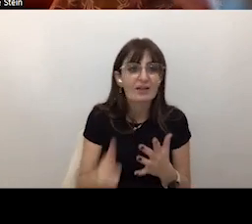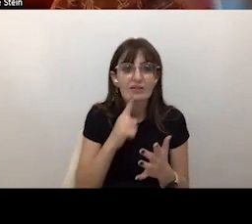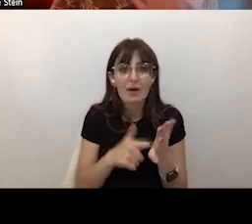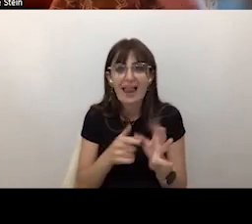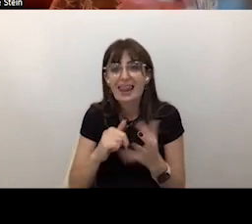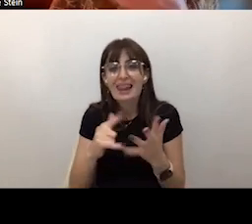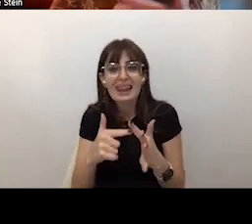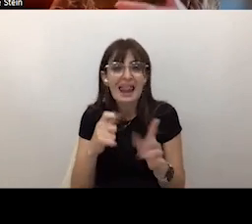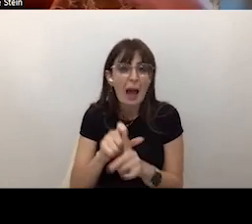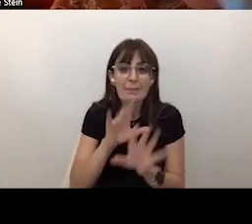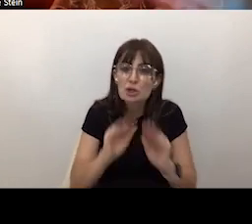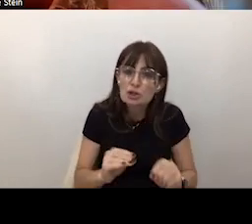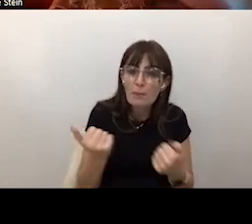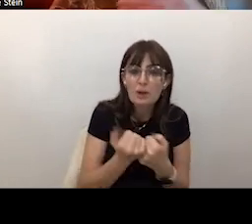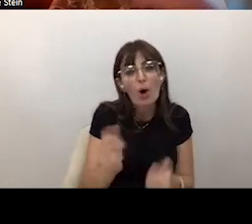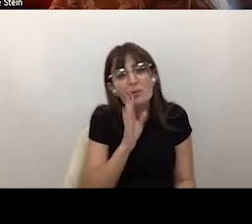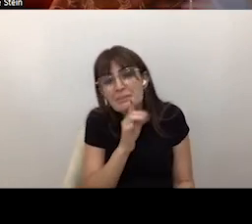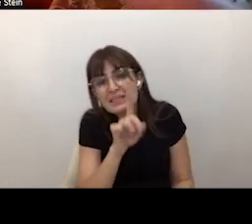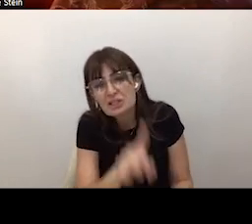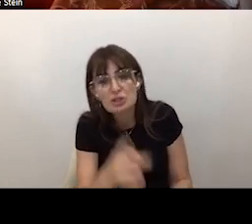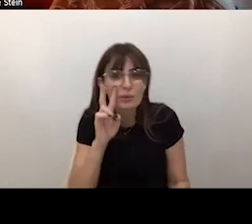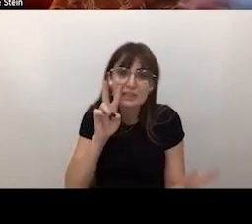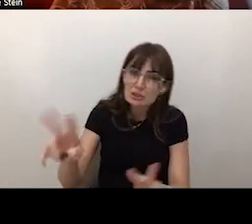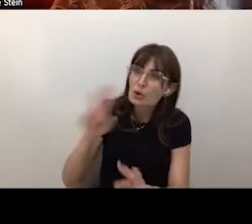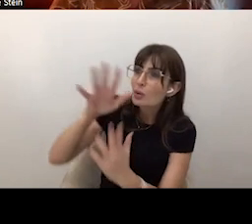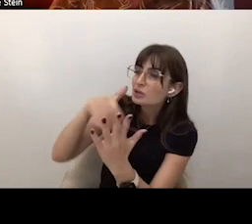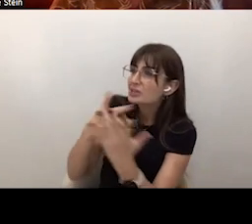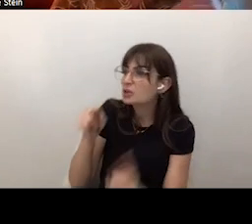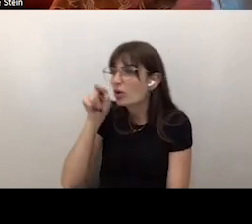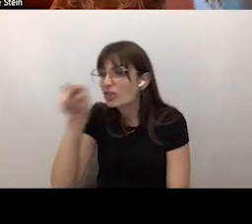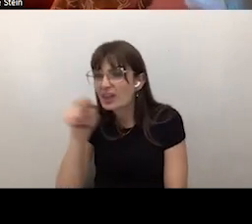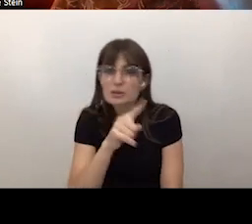seeing you at recent events. I thought of you when we scheduled our blah blah blah.